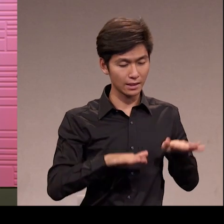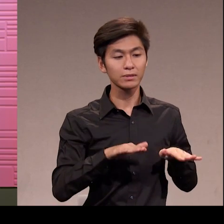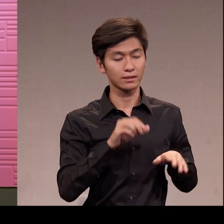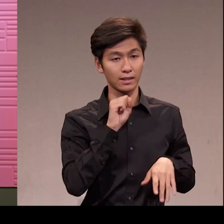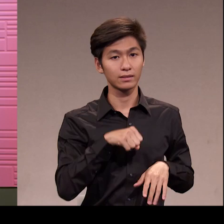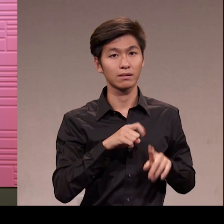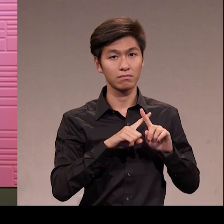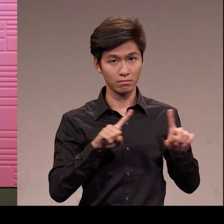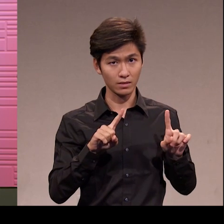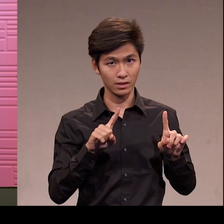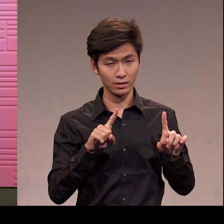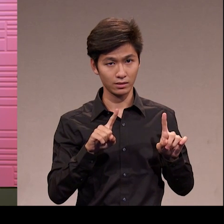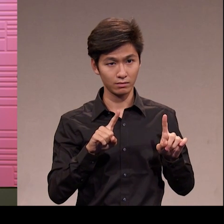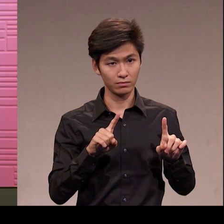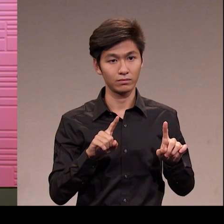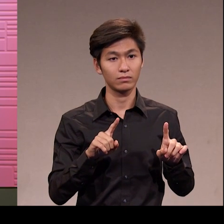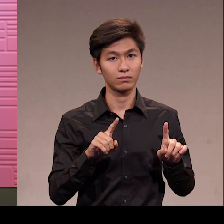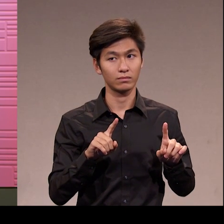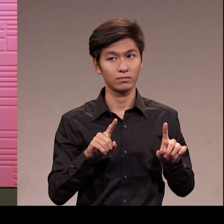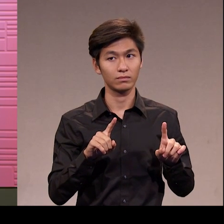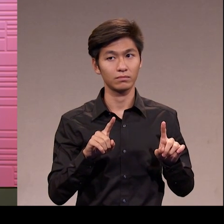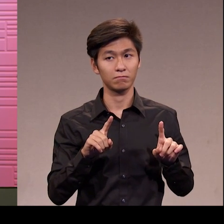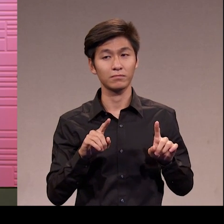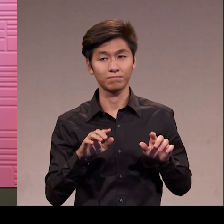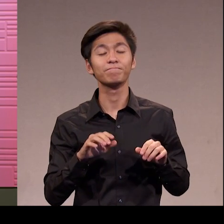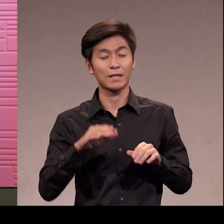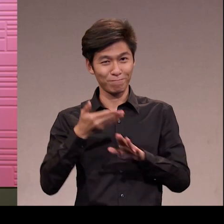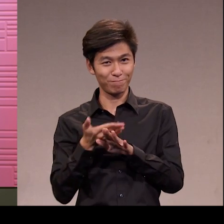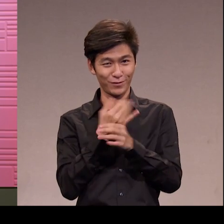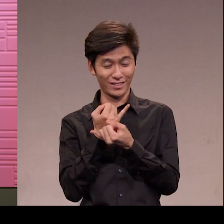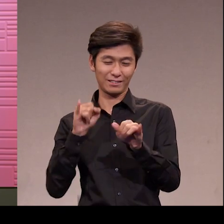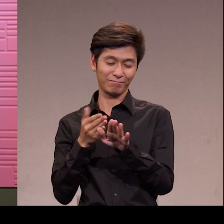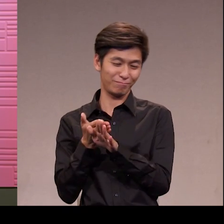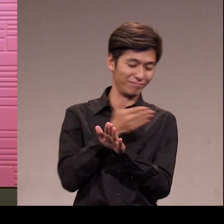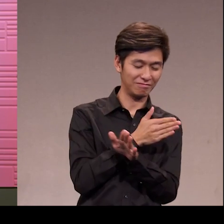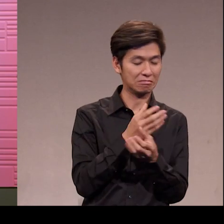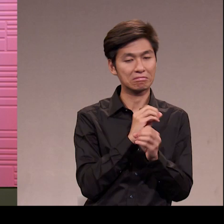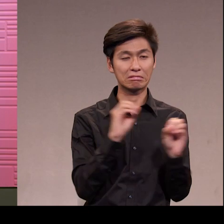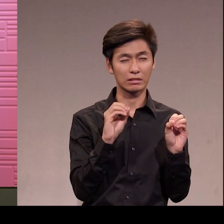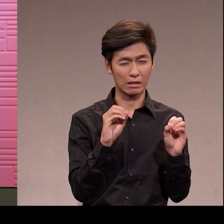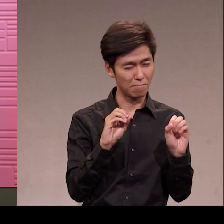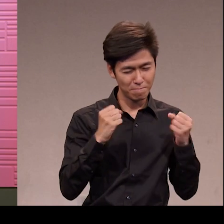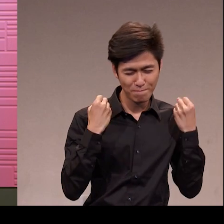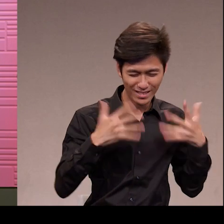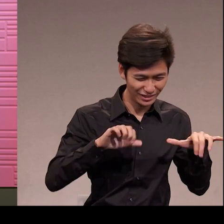When we were first independent, we had nothing and we faced more formidable challenges.